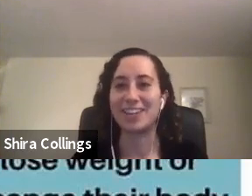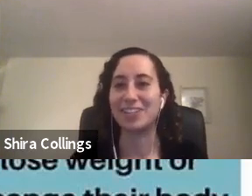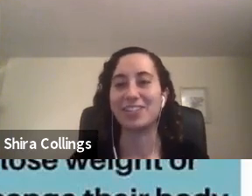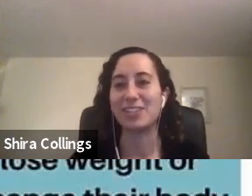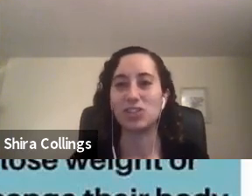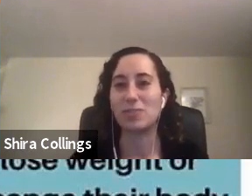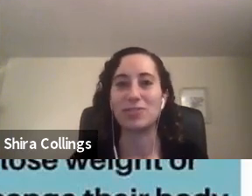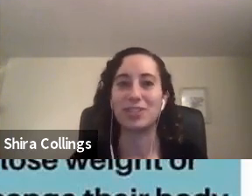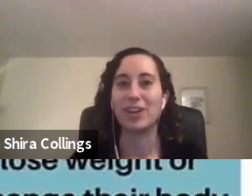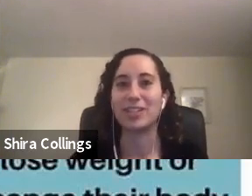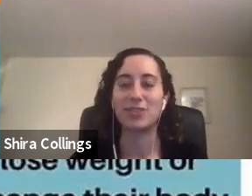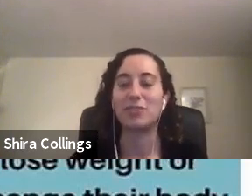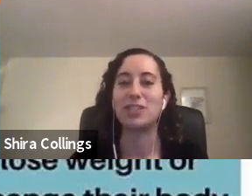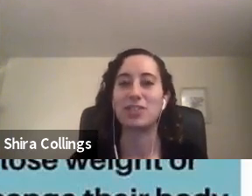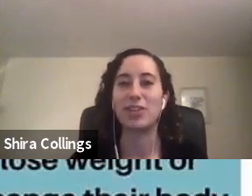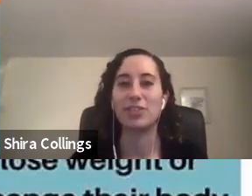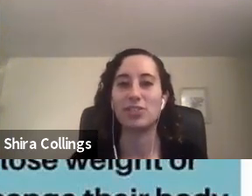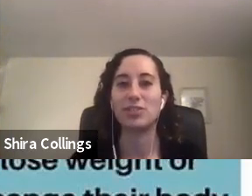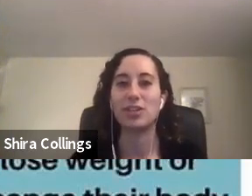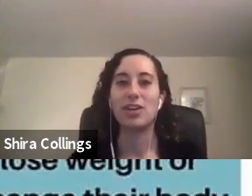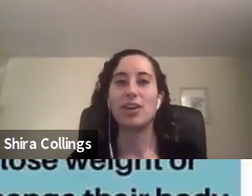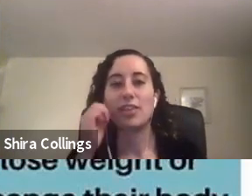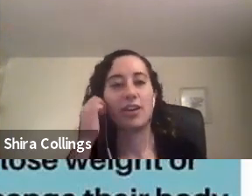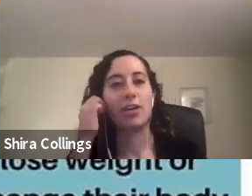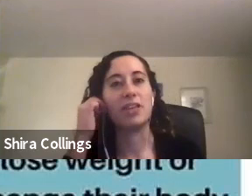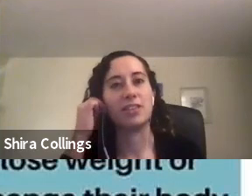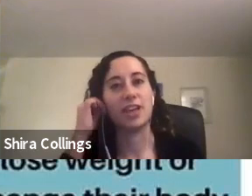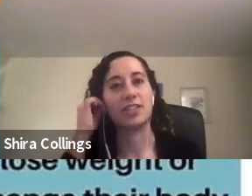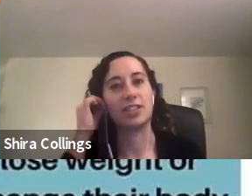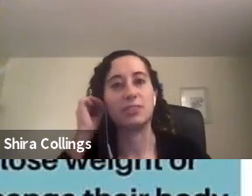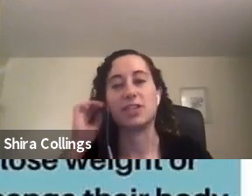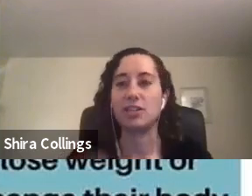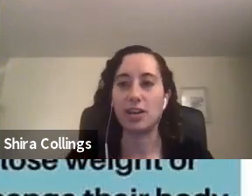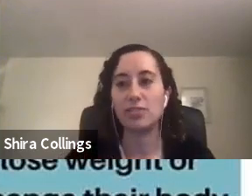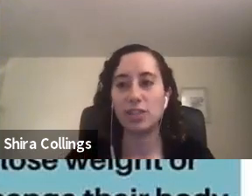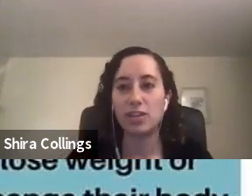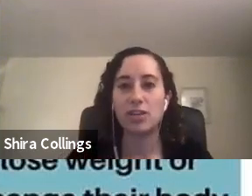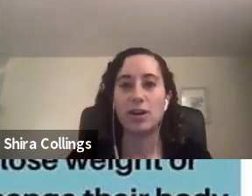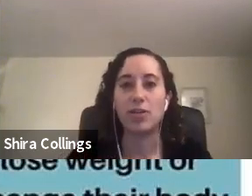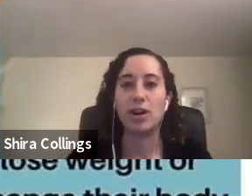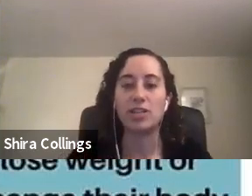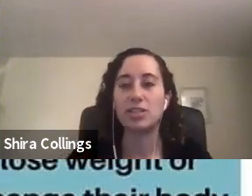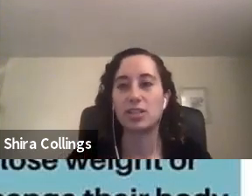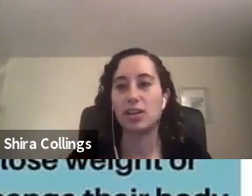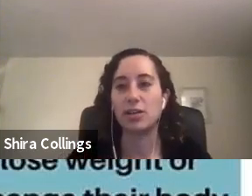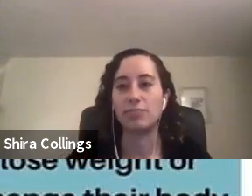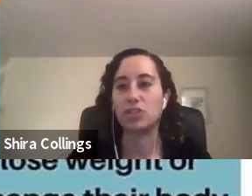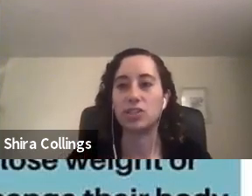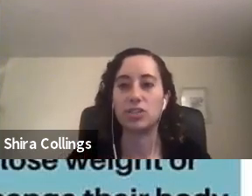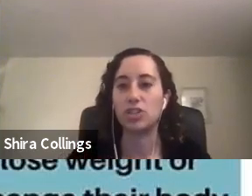rigid standards around food and around weight, but also around just general life things, I think that can contribute to lots of different mental